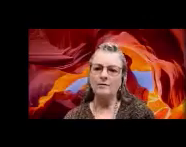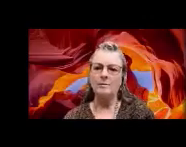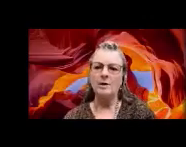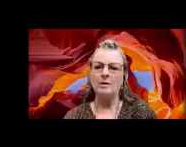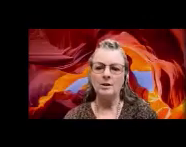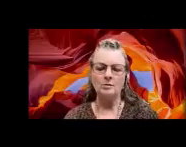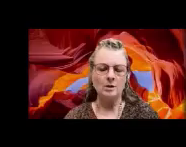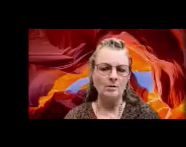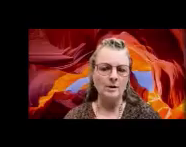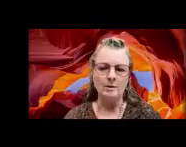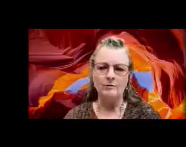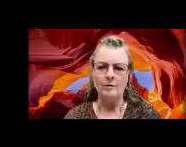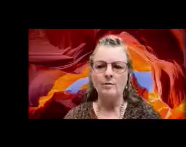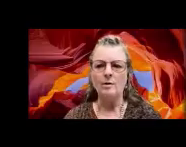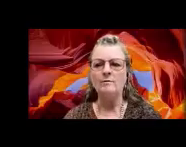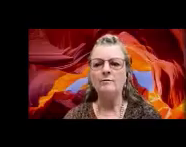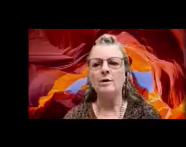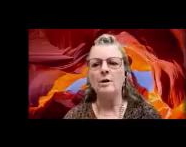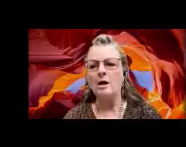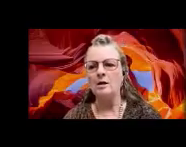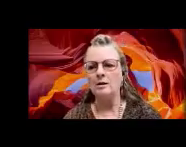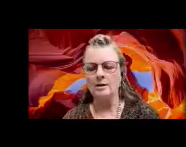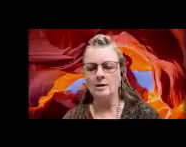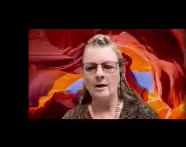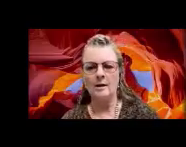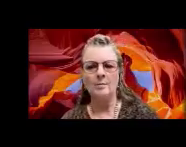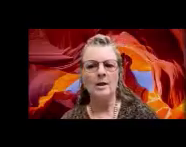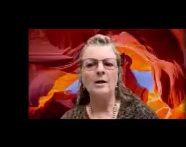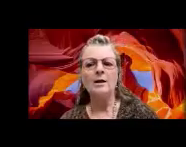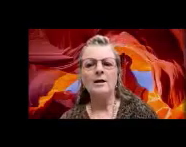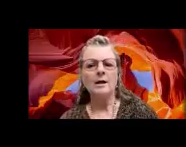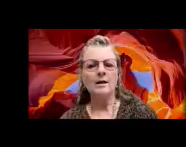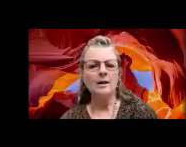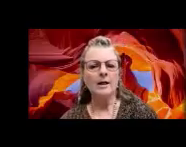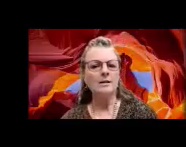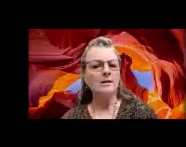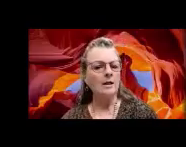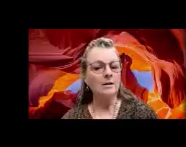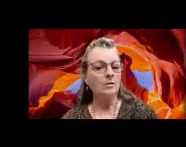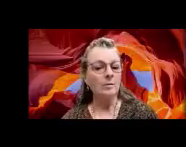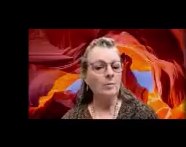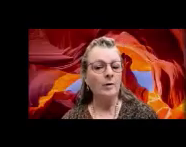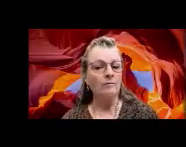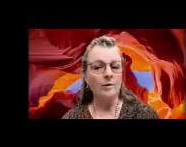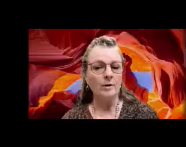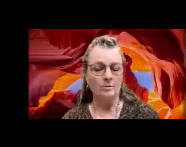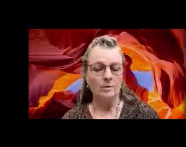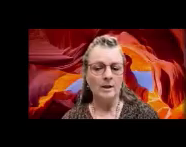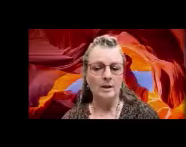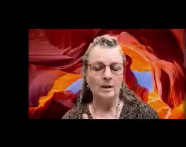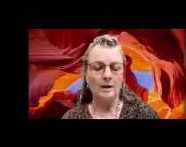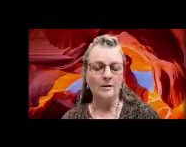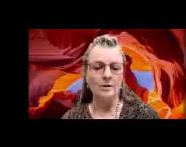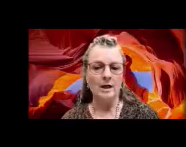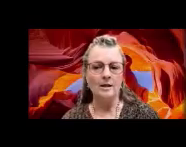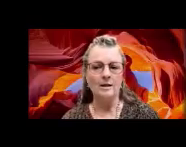female ratio. It's always been four to one for a long, long time, and now the latest data is 3.4 to one, and other data